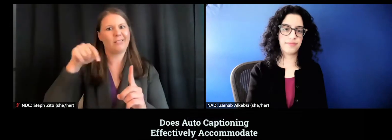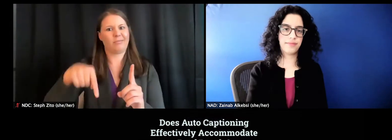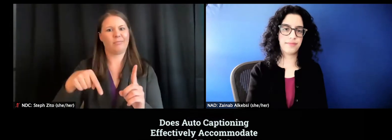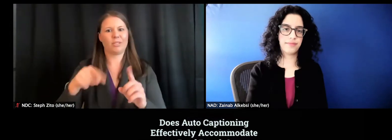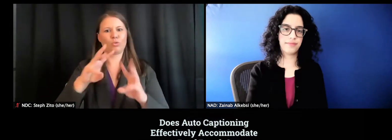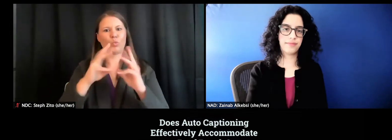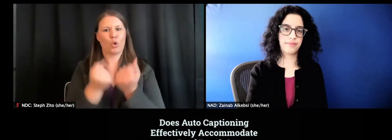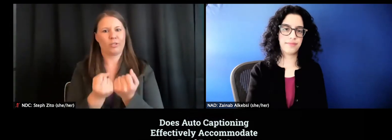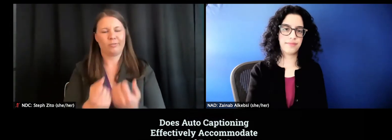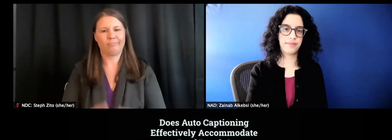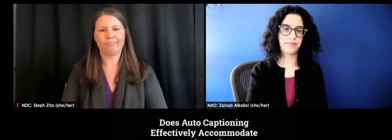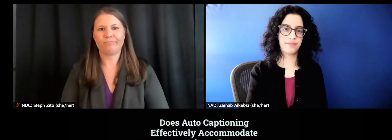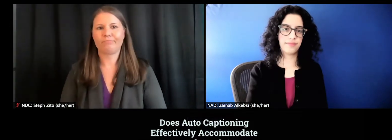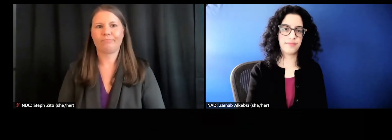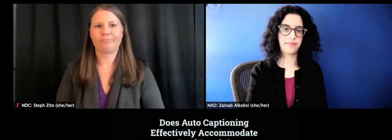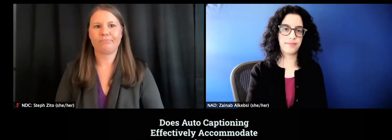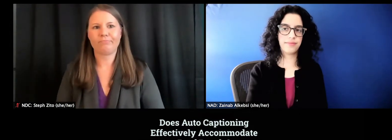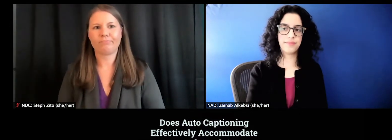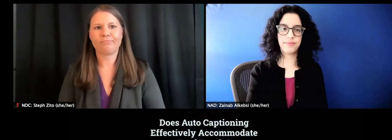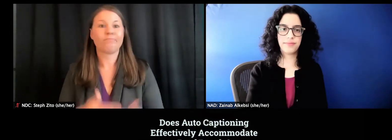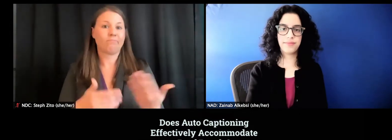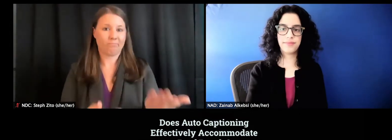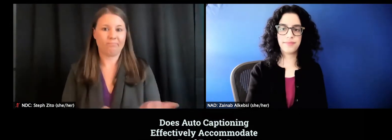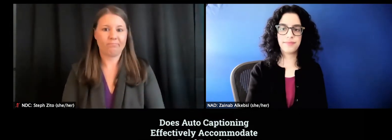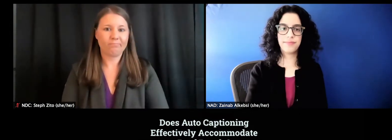to educational settings.